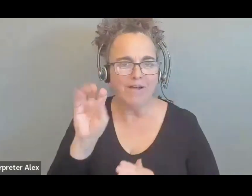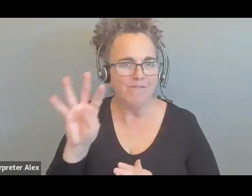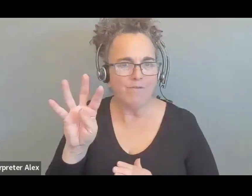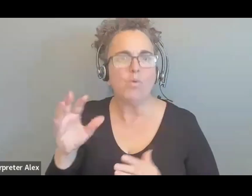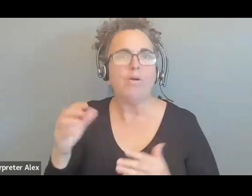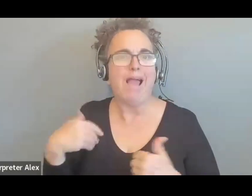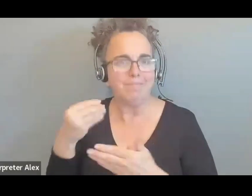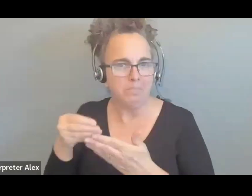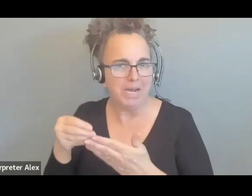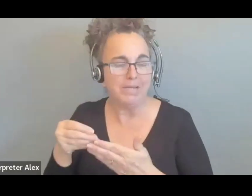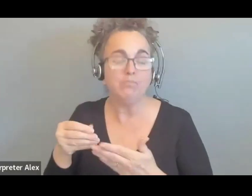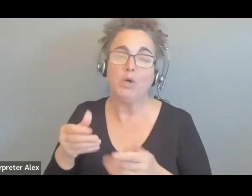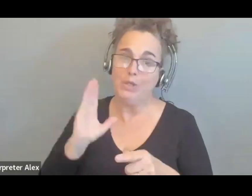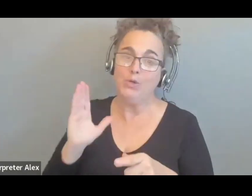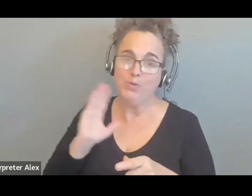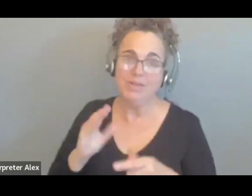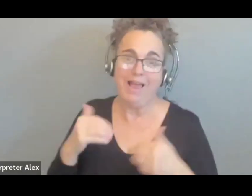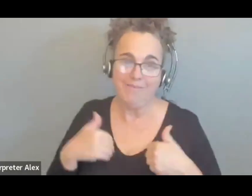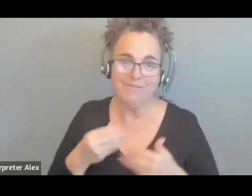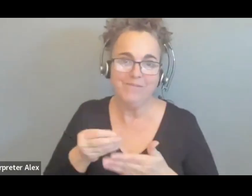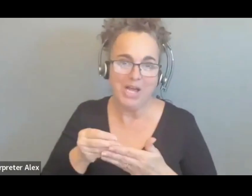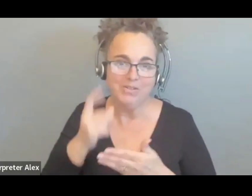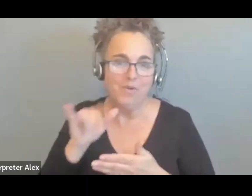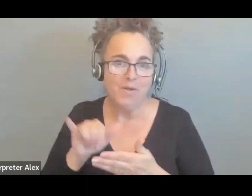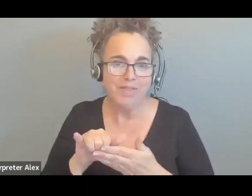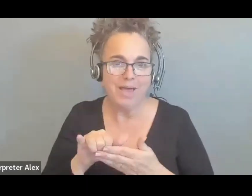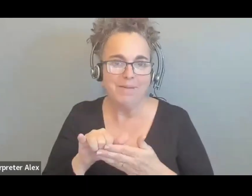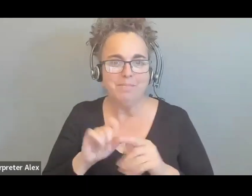There used to be funds for that, right? If you can make the case